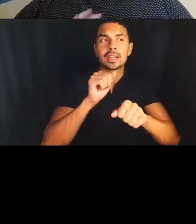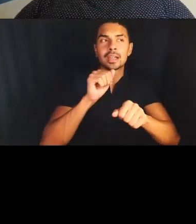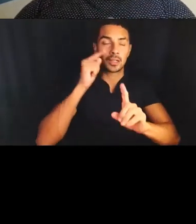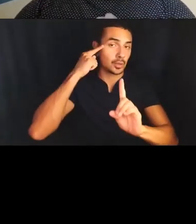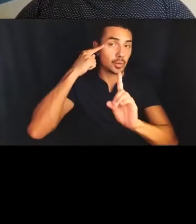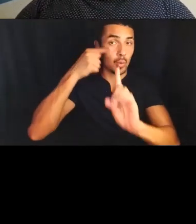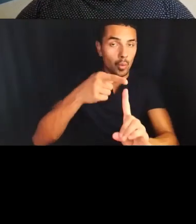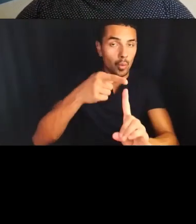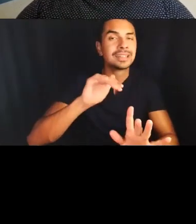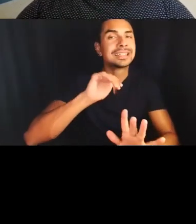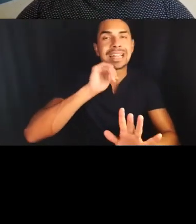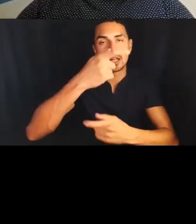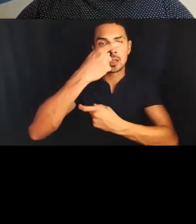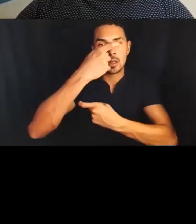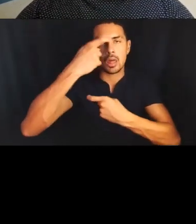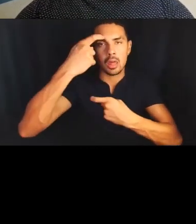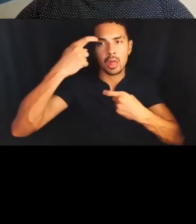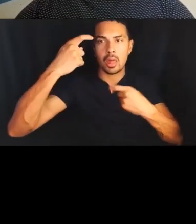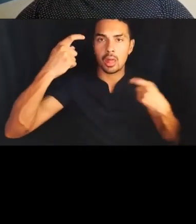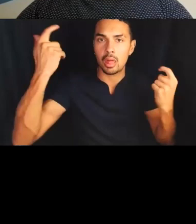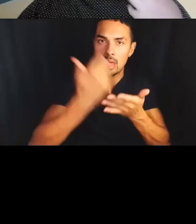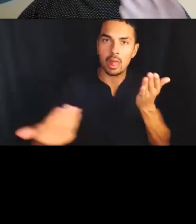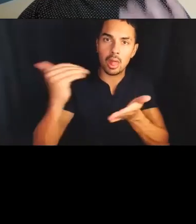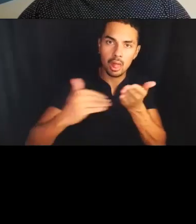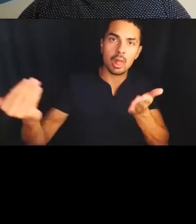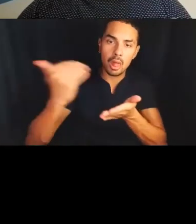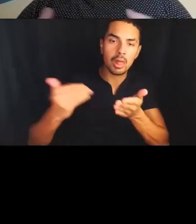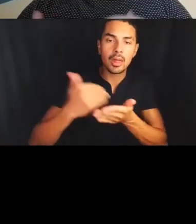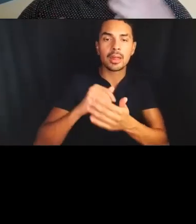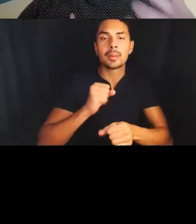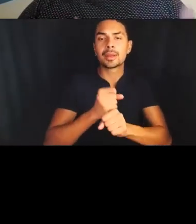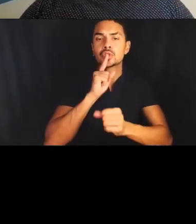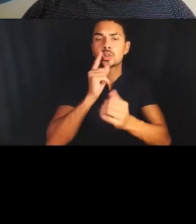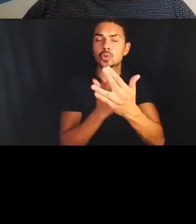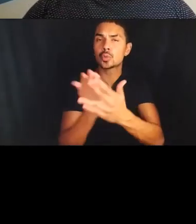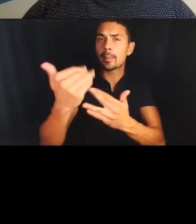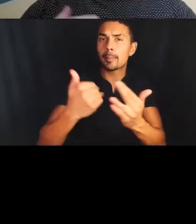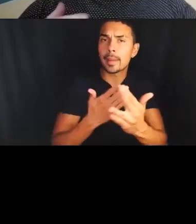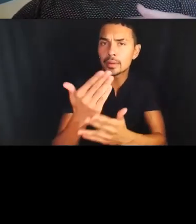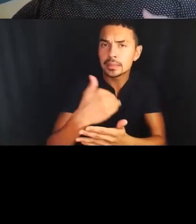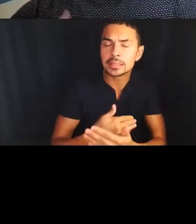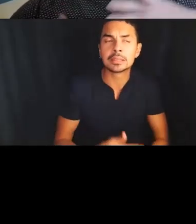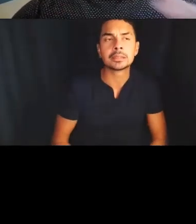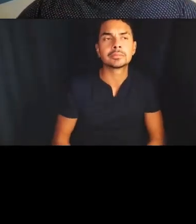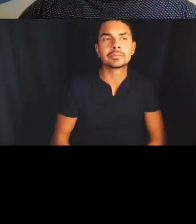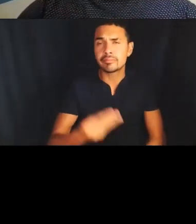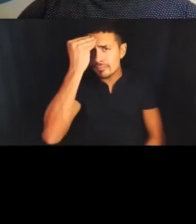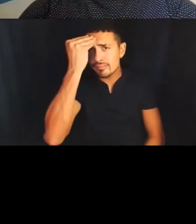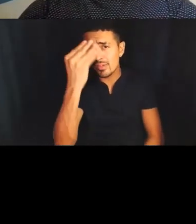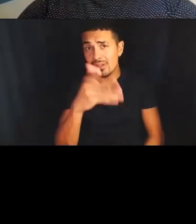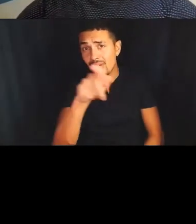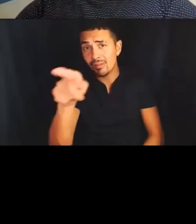having transparency, helping make sure folks, you know, know what is gonna happen in the listening sessions